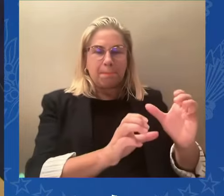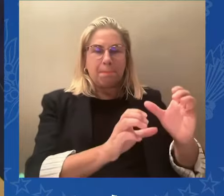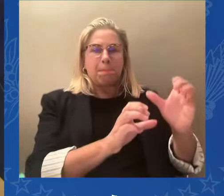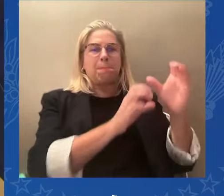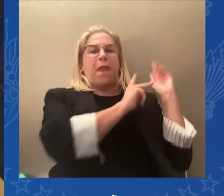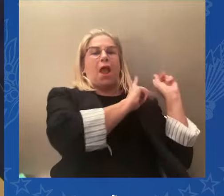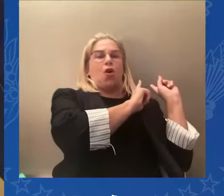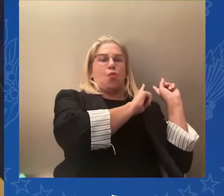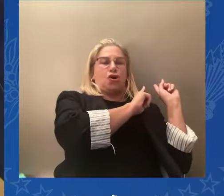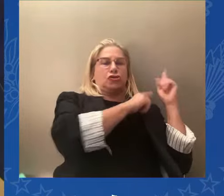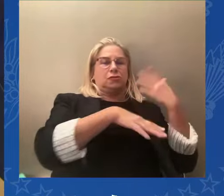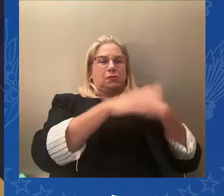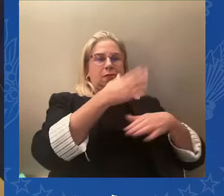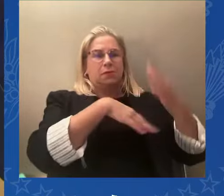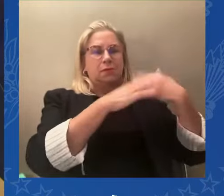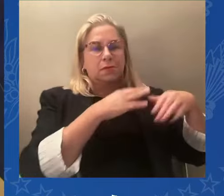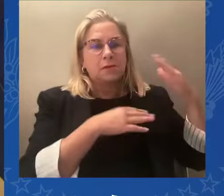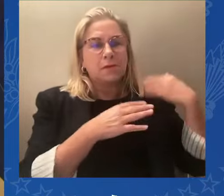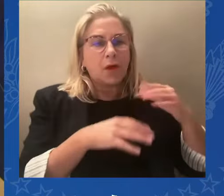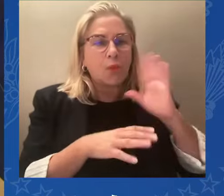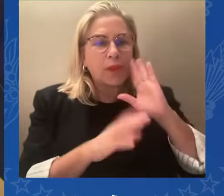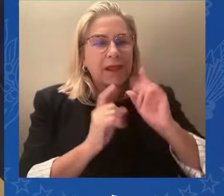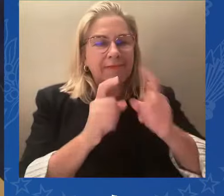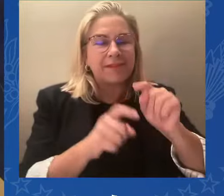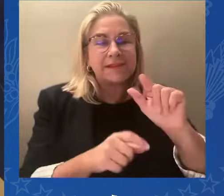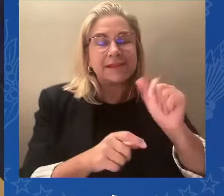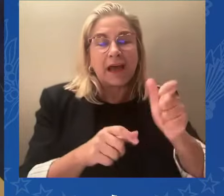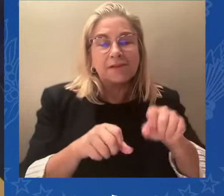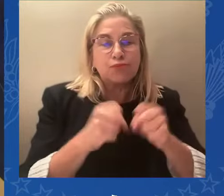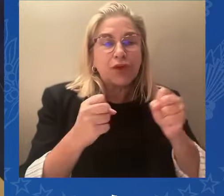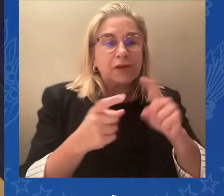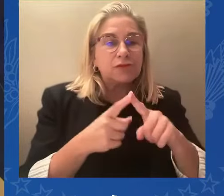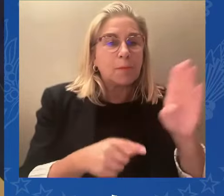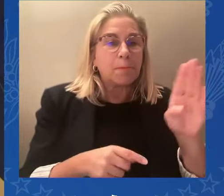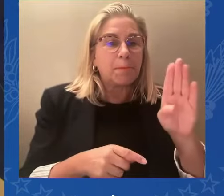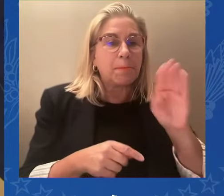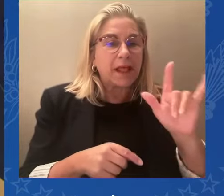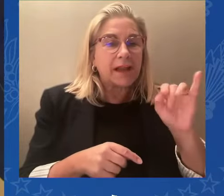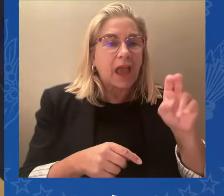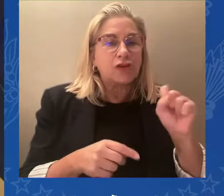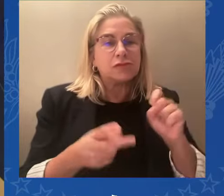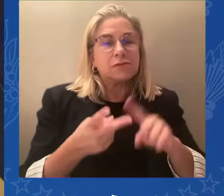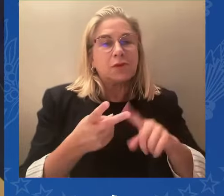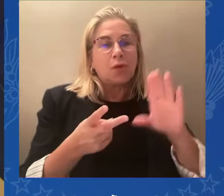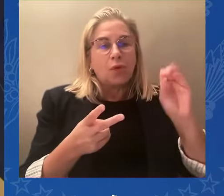and end the Affordable Care Act, which the CBC fought so hard to pass.